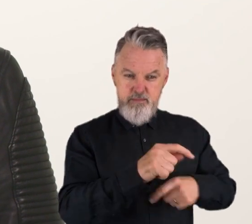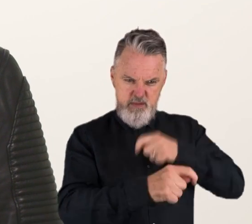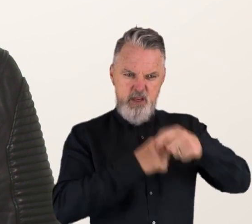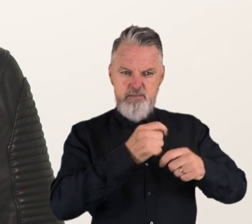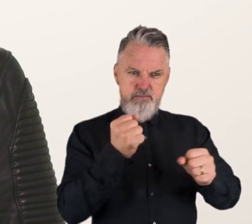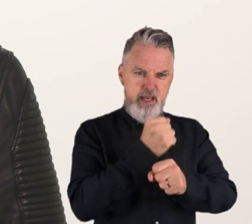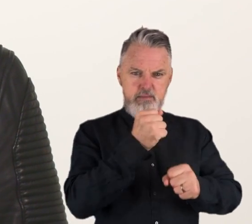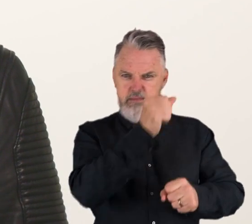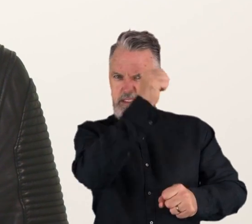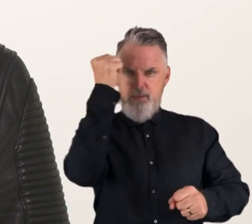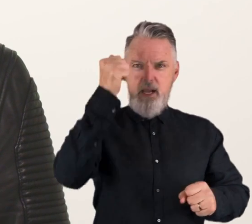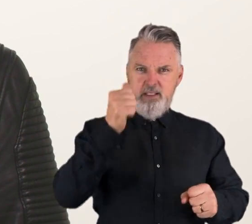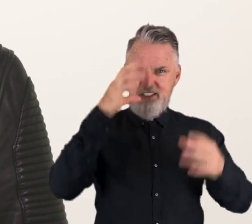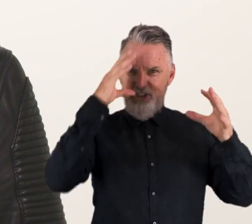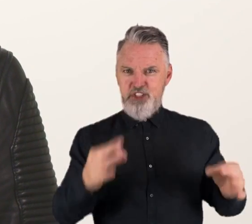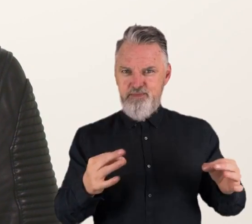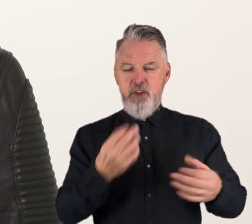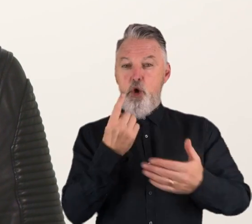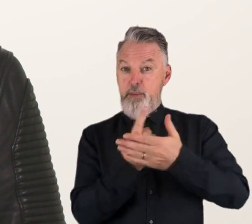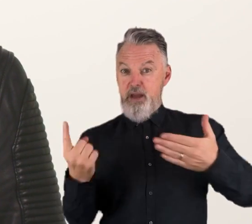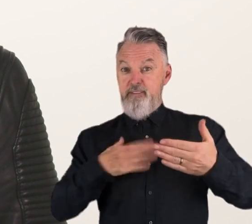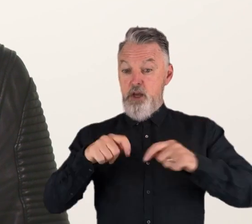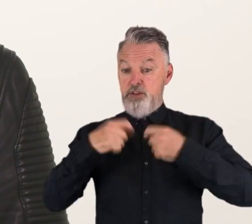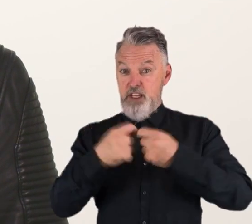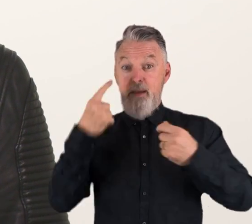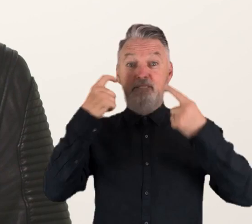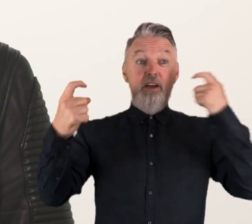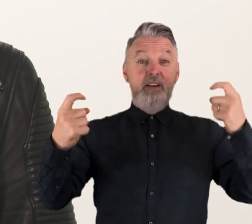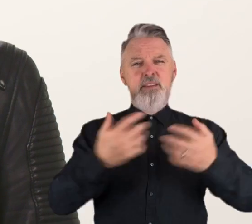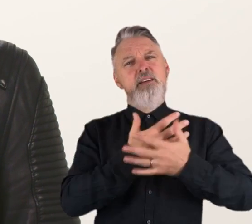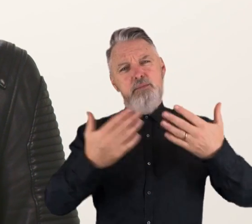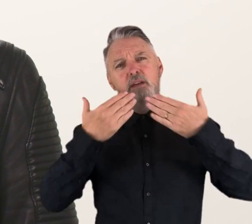On behalf of the Remarkable team and all our founders we thank all of our mentors